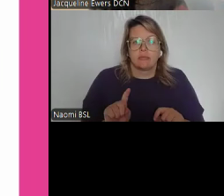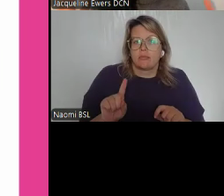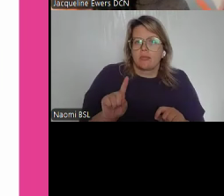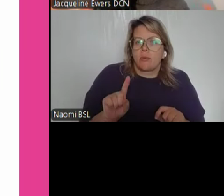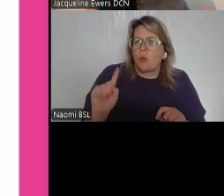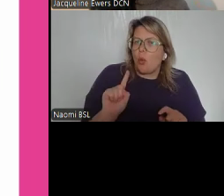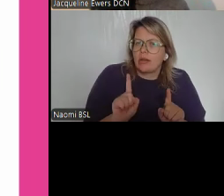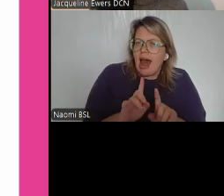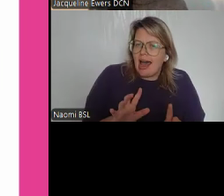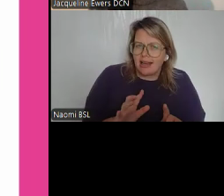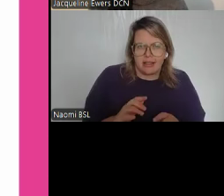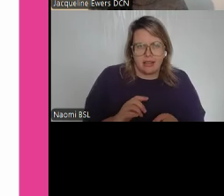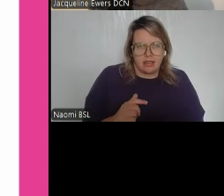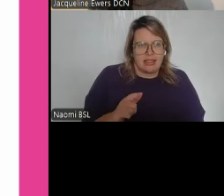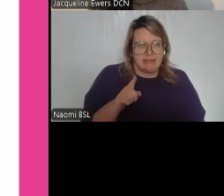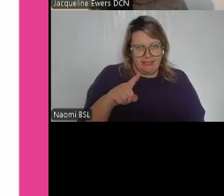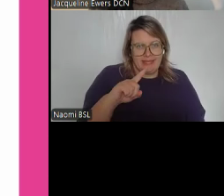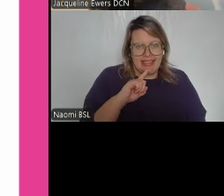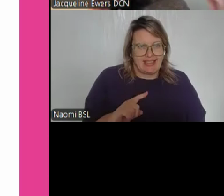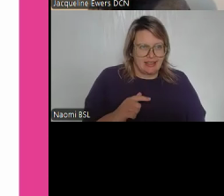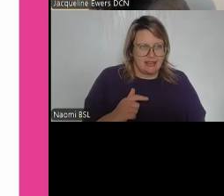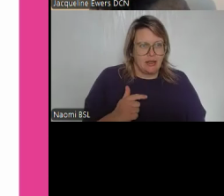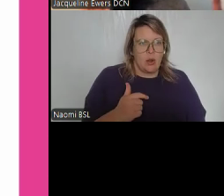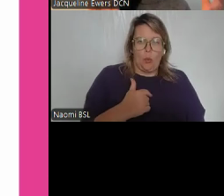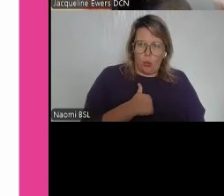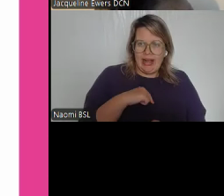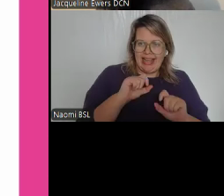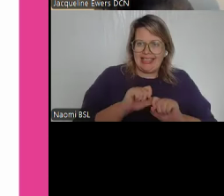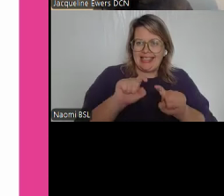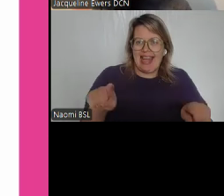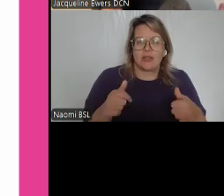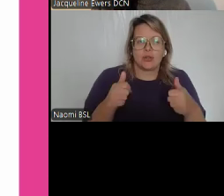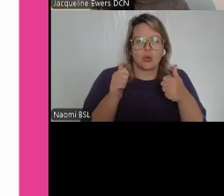and so we send good emails. They've also not hidden this in their footer.